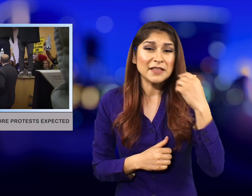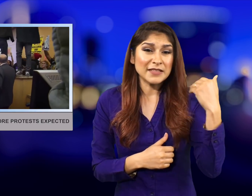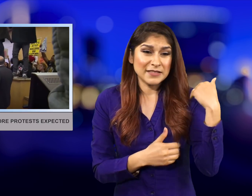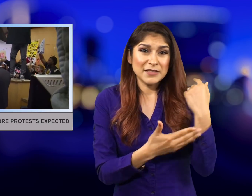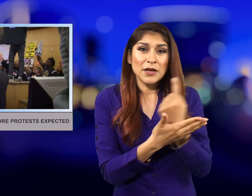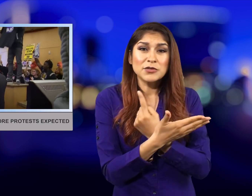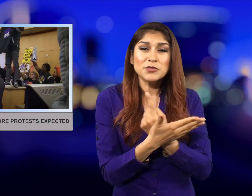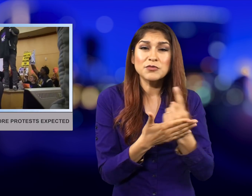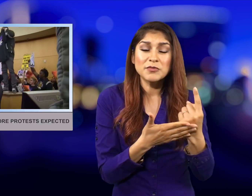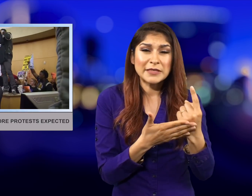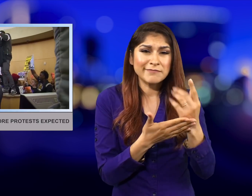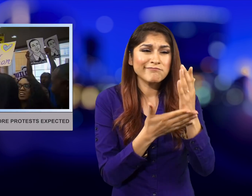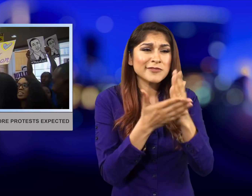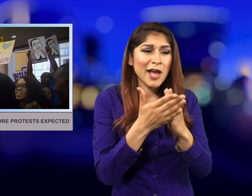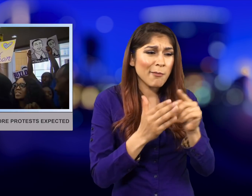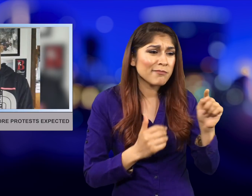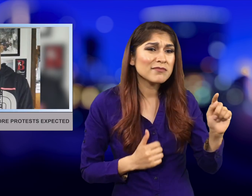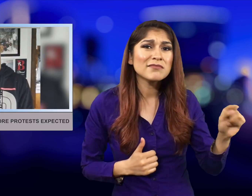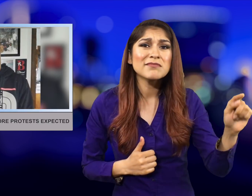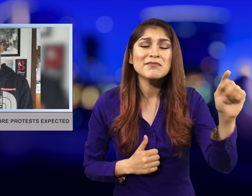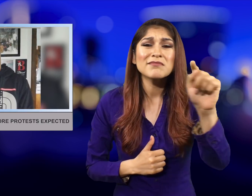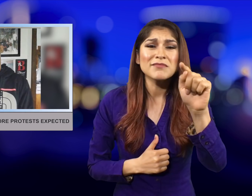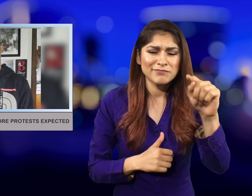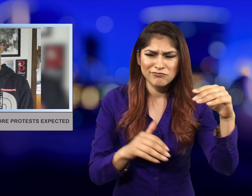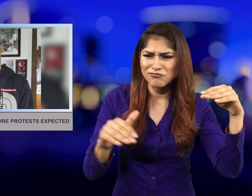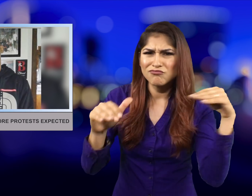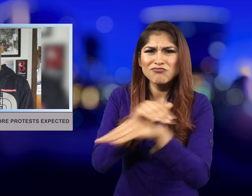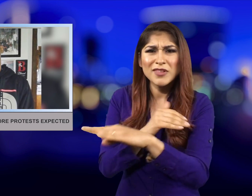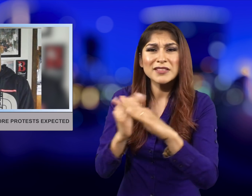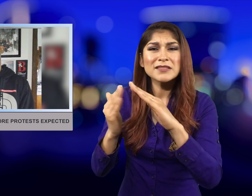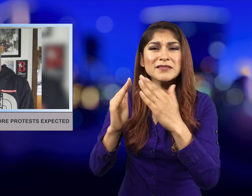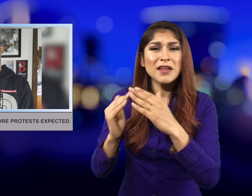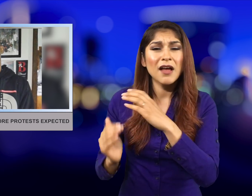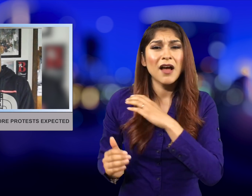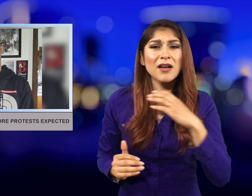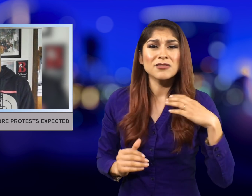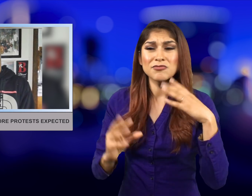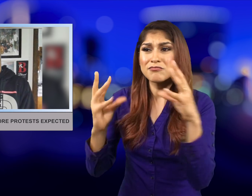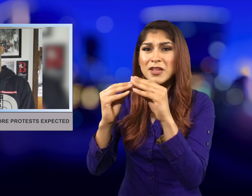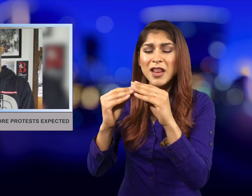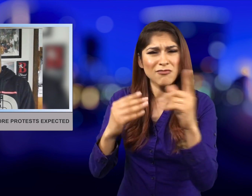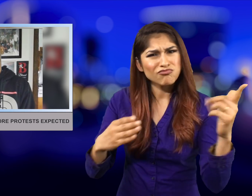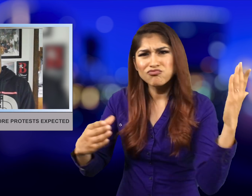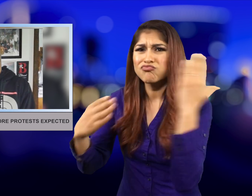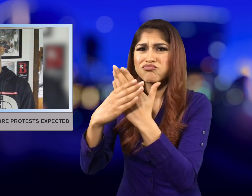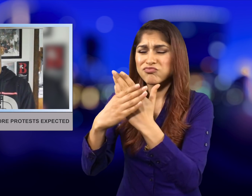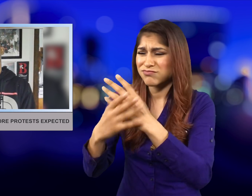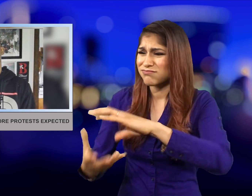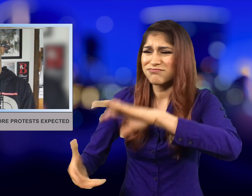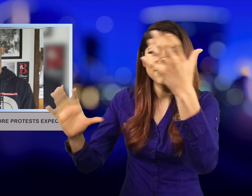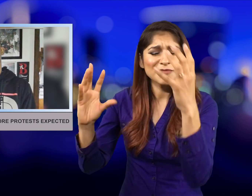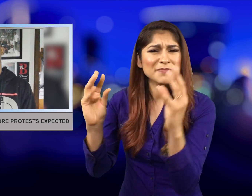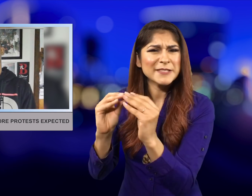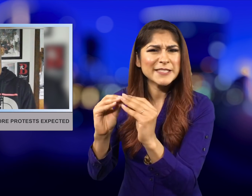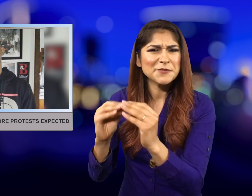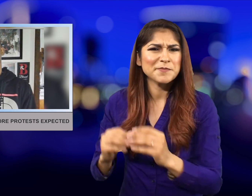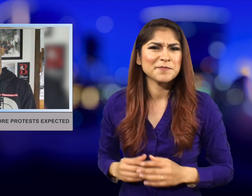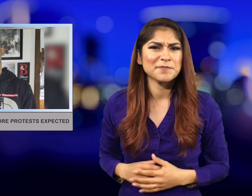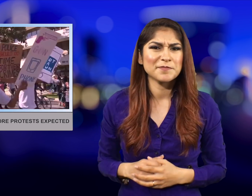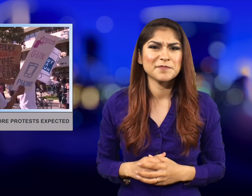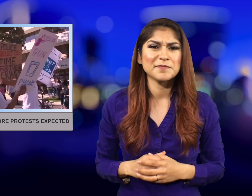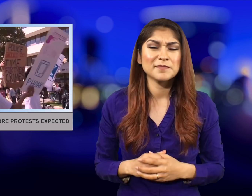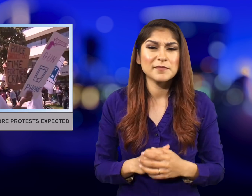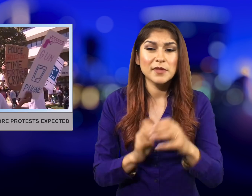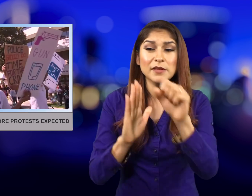And some disrupted a city council meeting earlier this week.